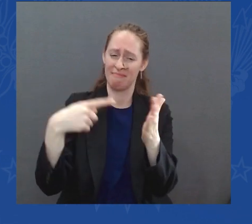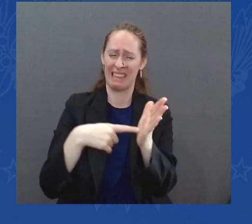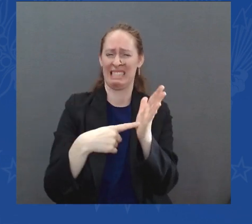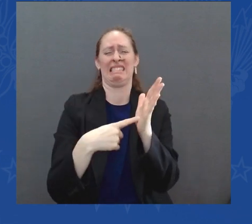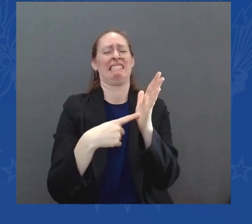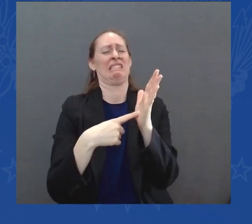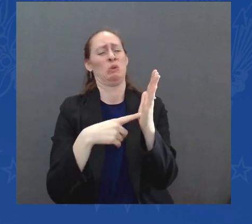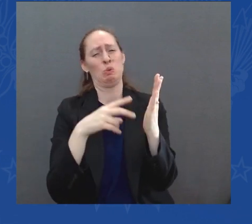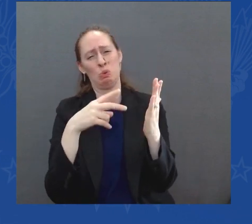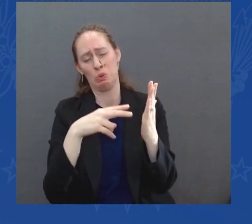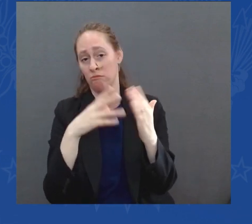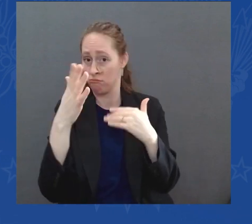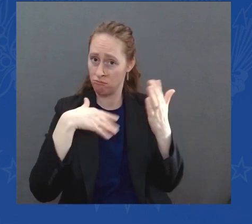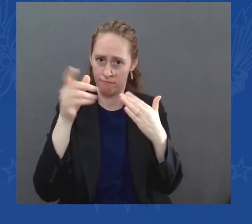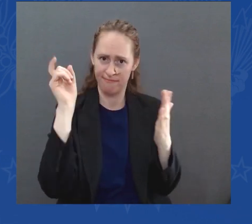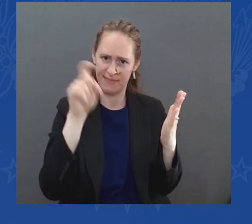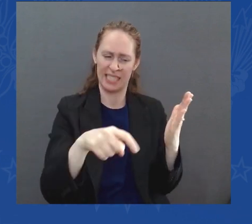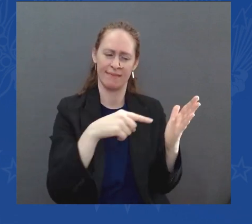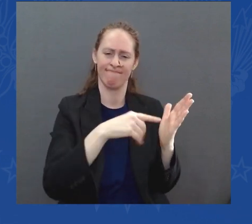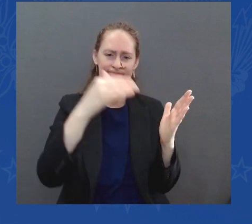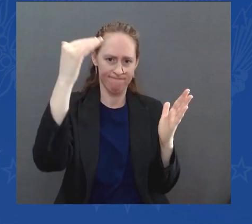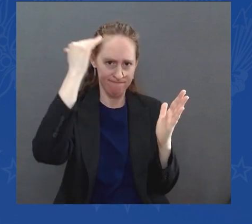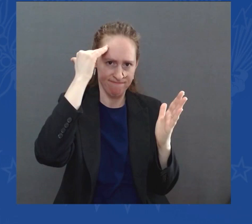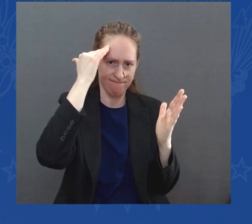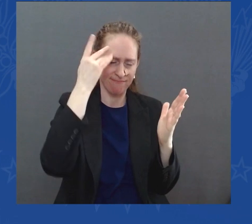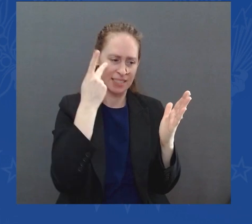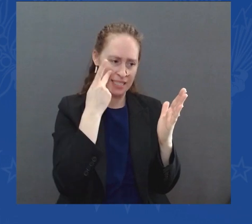who understood that the victims of lynching and their families